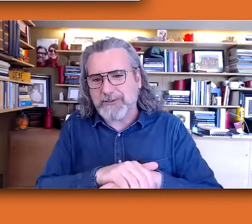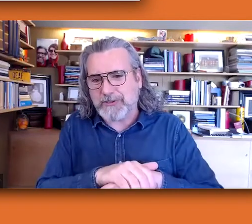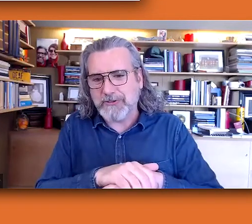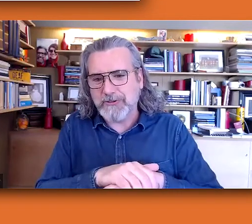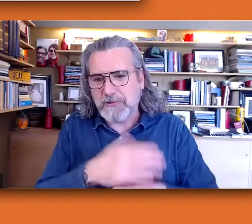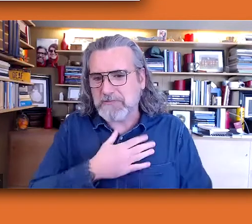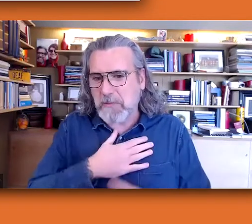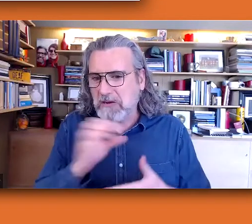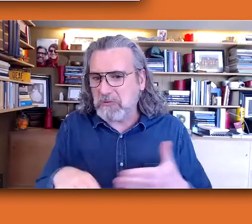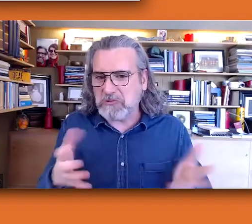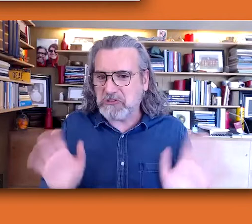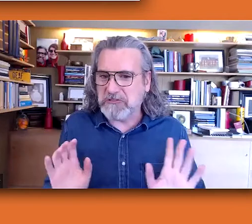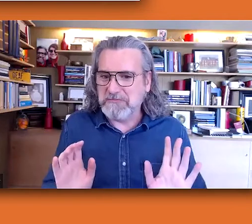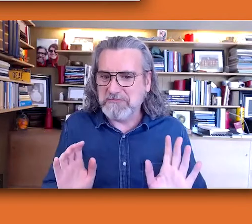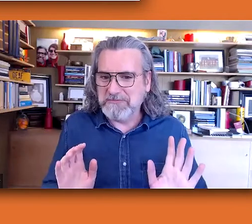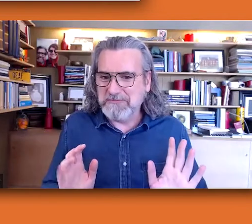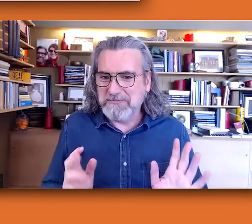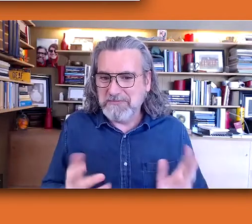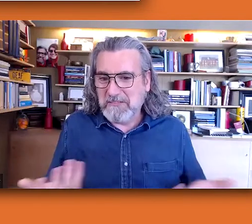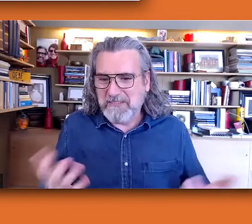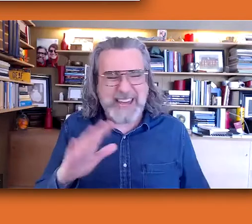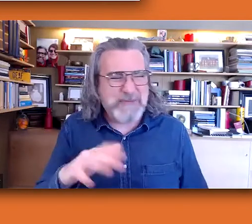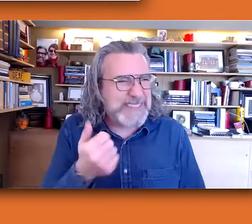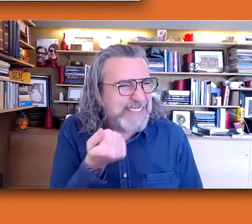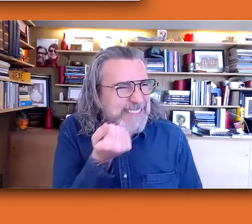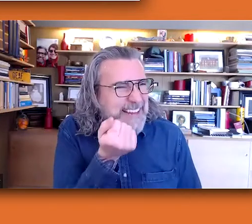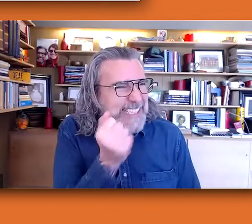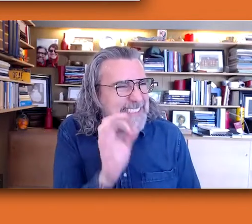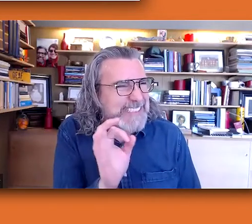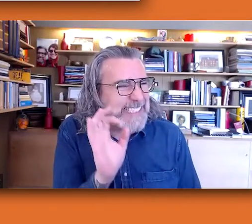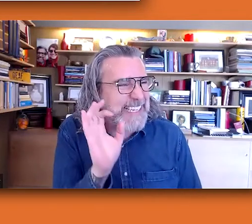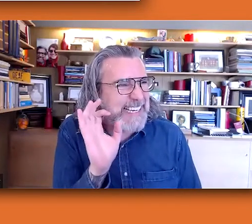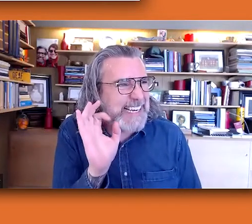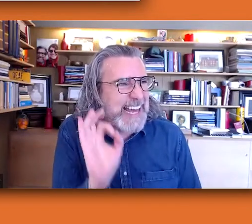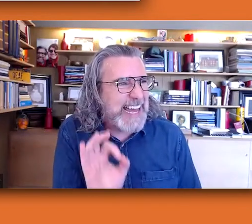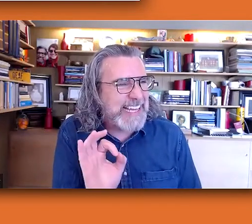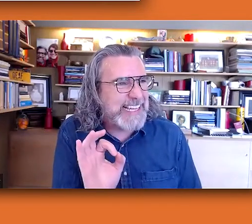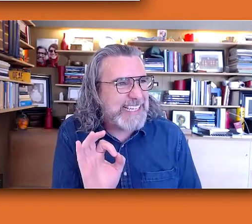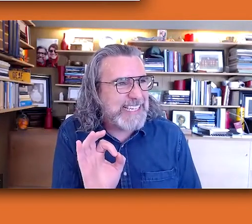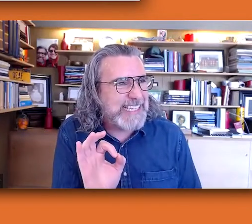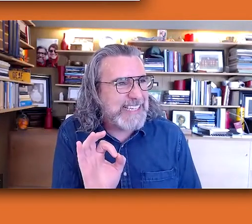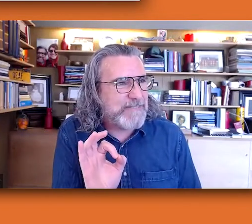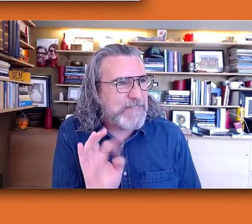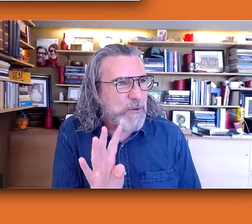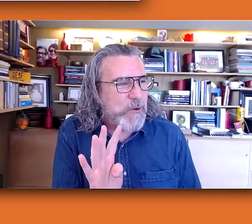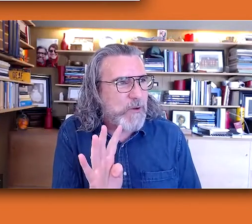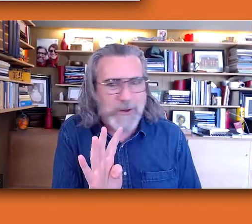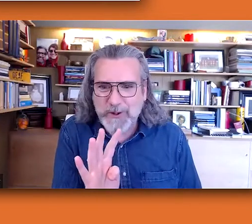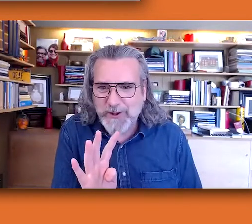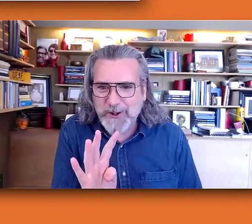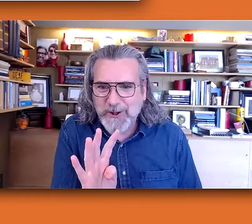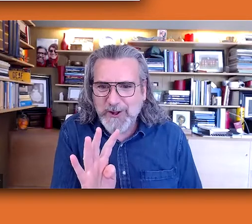My conclusion was also that students, because of their mixed communication backgrounds and mixed communication preferences,